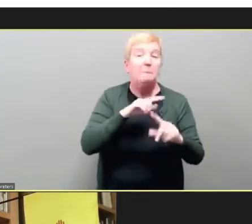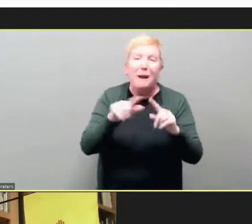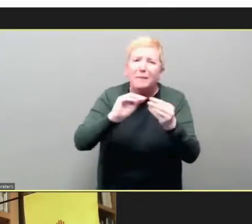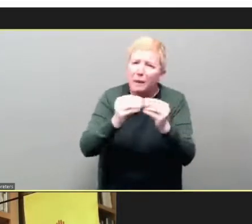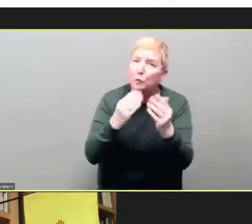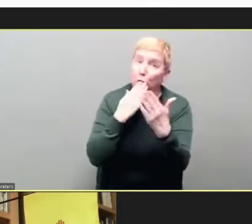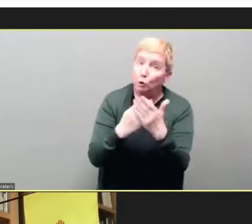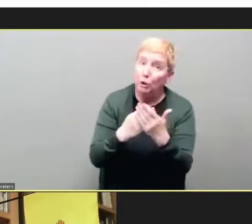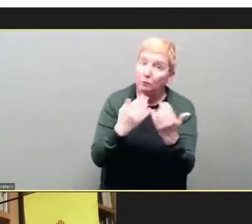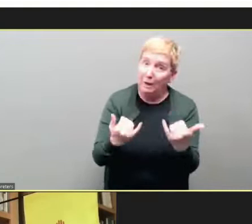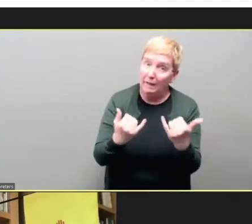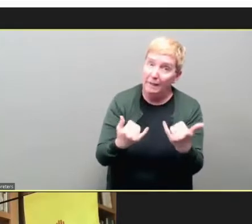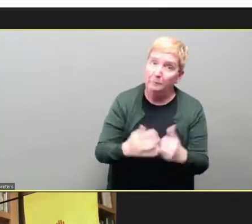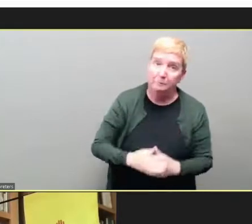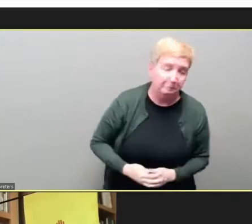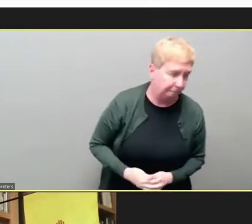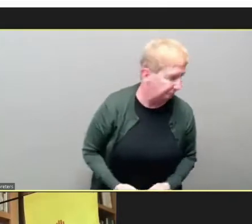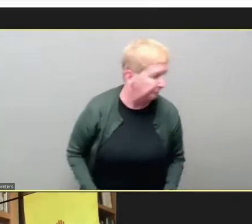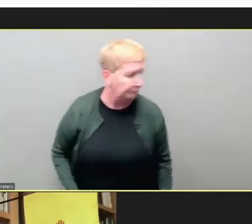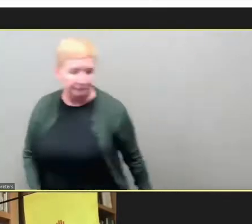Thank you. Secretary is chris mckee go ahead please.